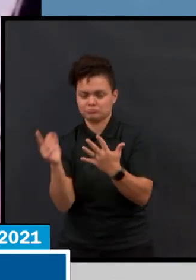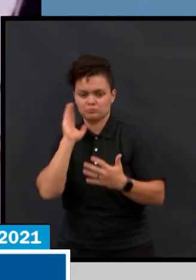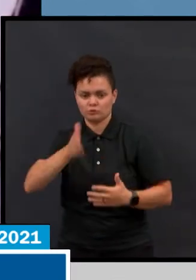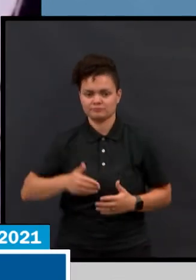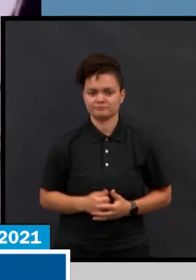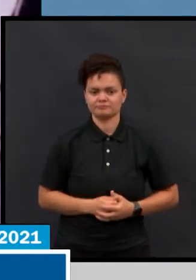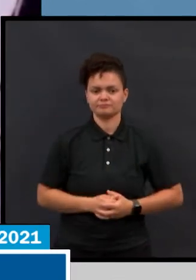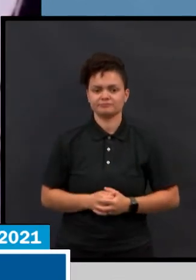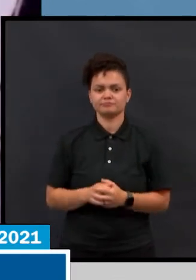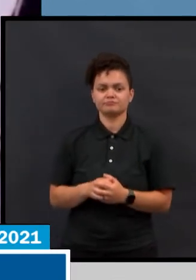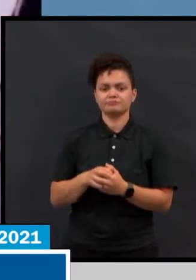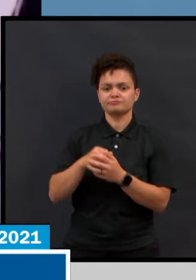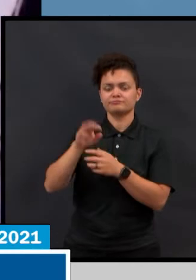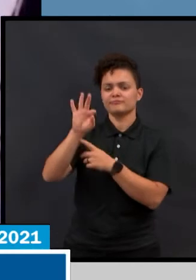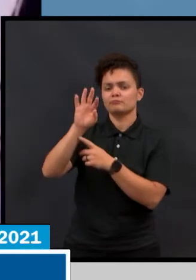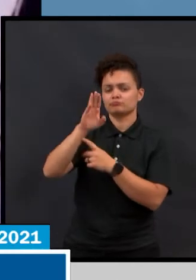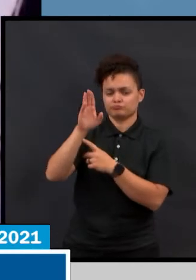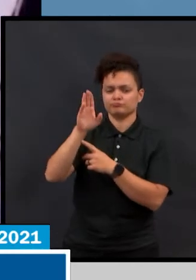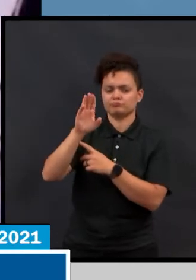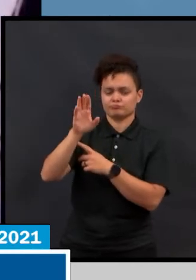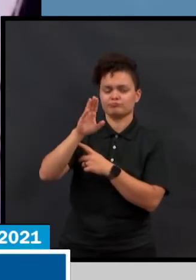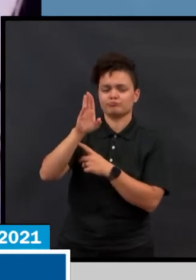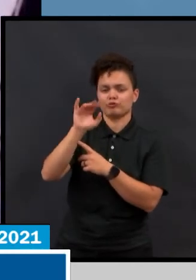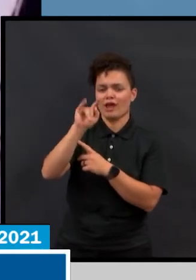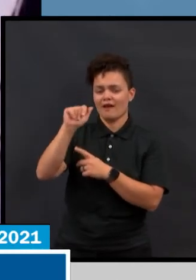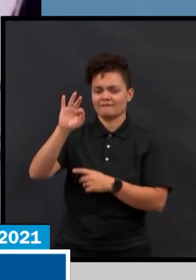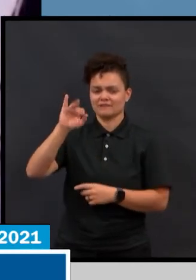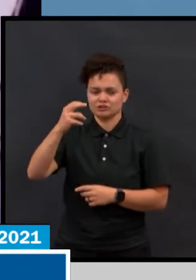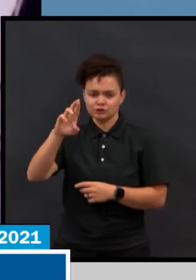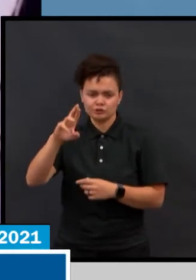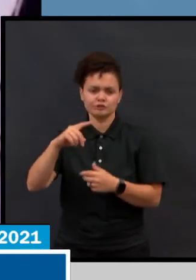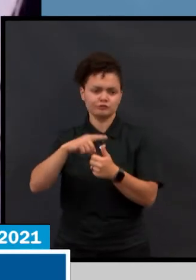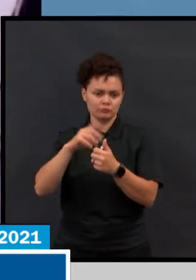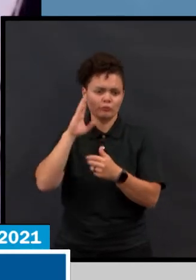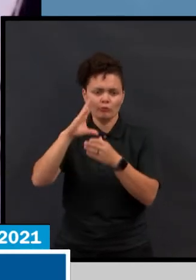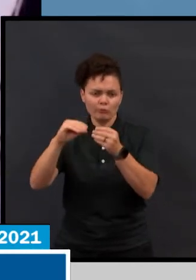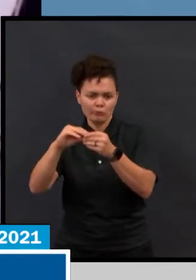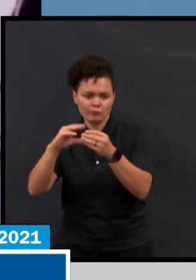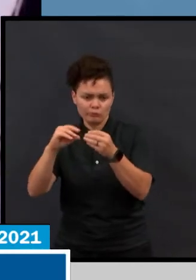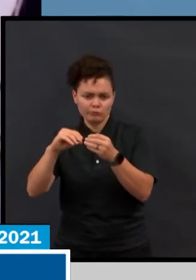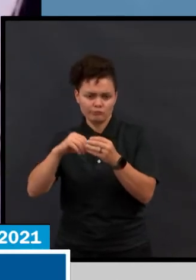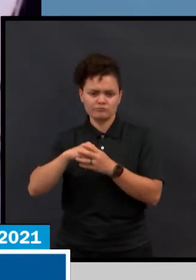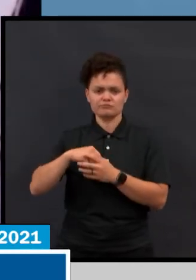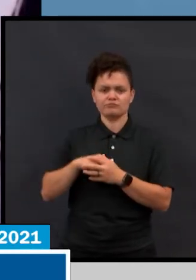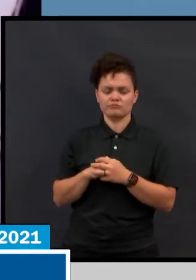is the housing and stability office for the city of denver you'll want to go ahead and take care